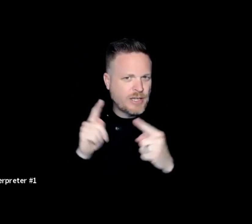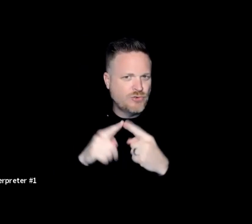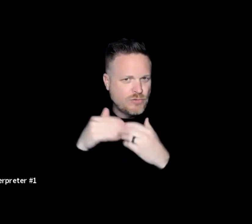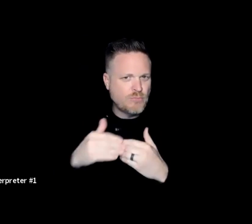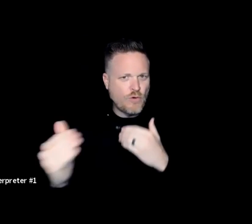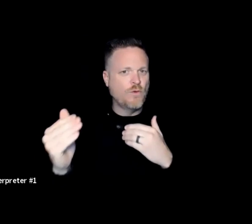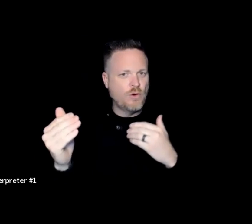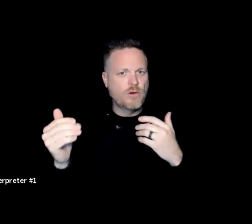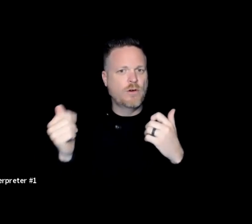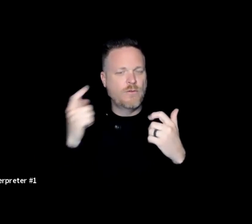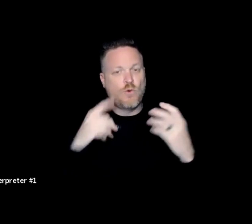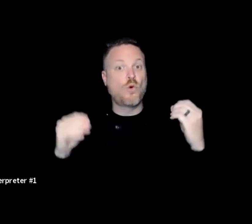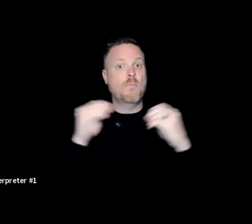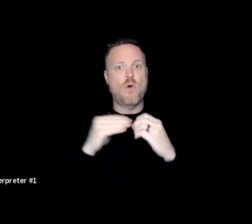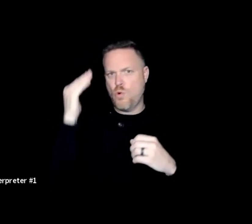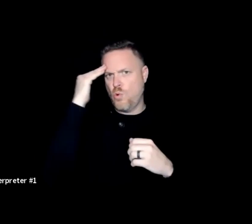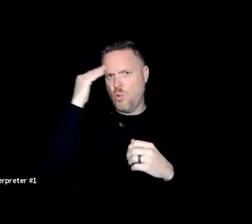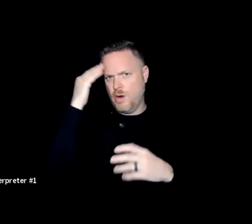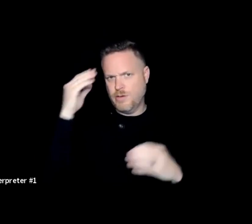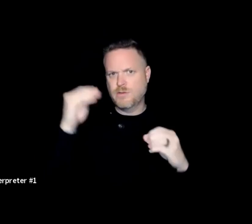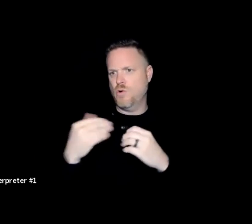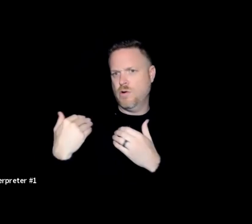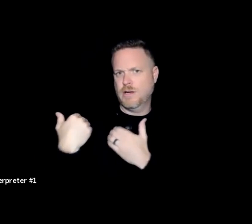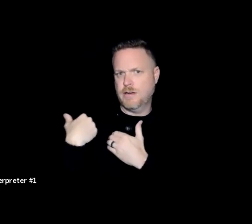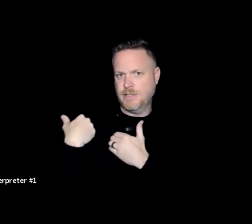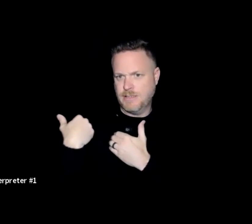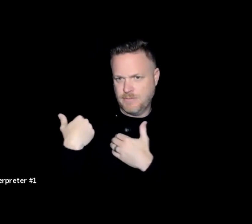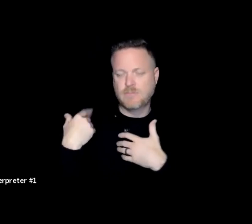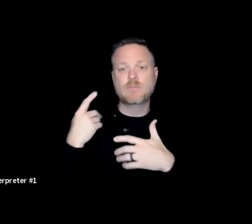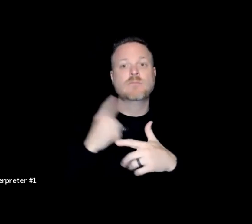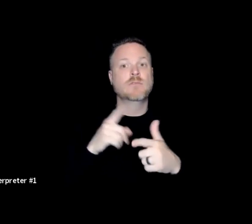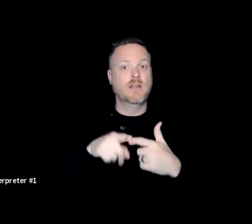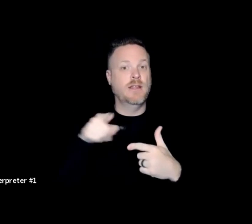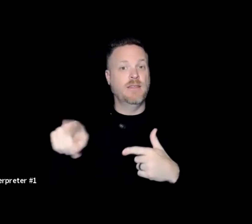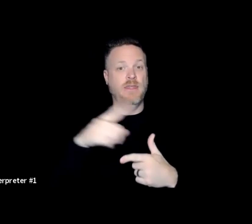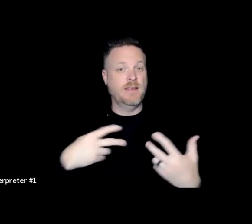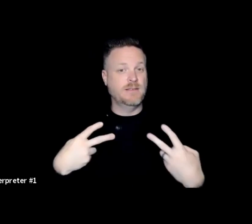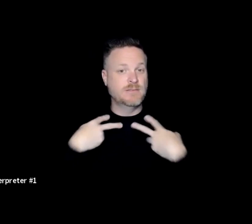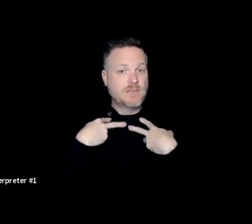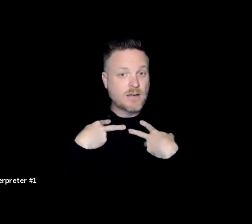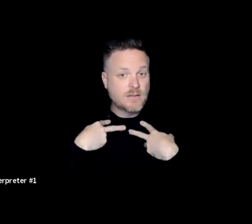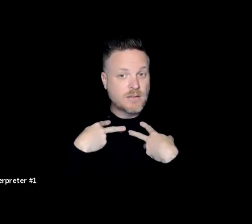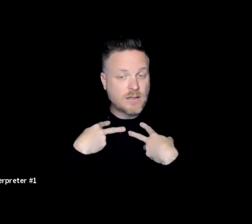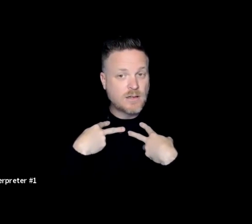more awareness and accountability of Return to Learn then get stuck with, they don't know what to